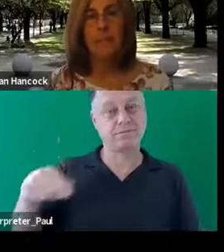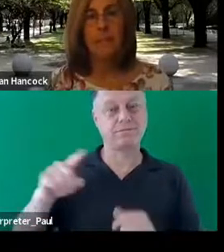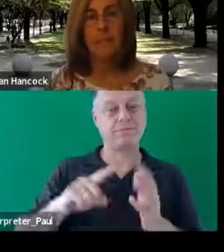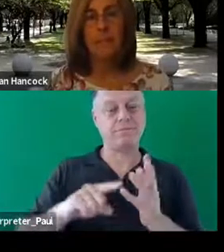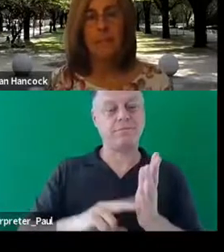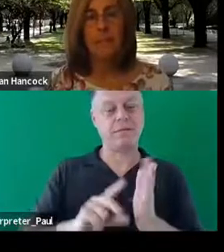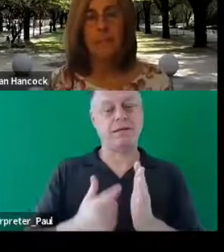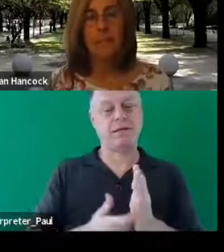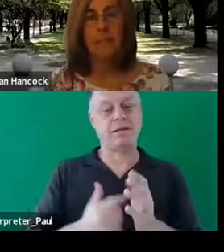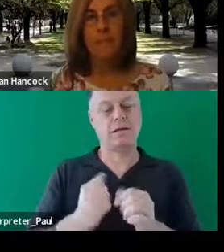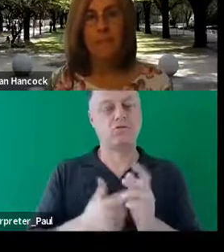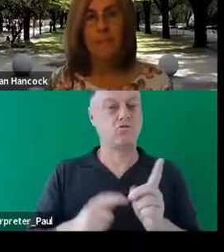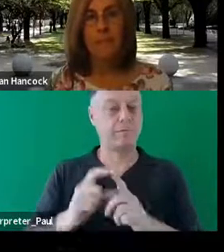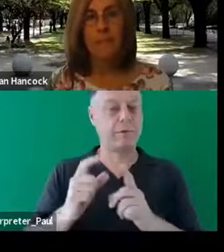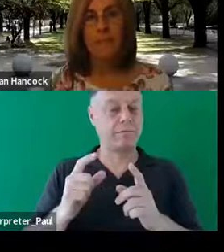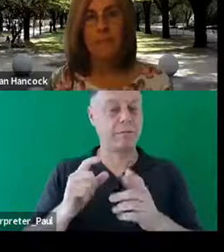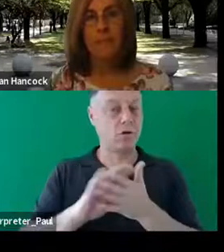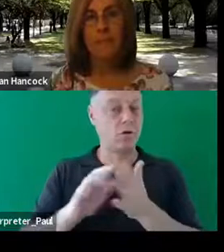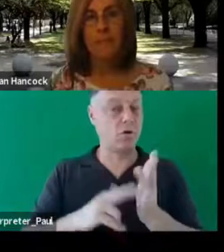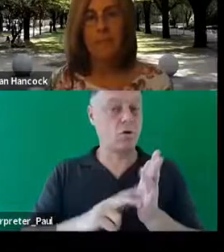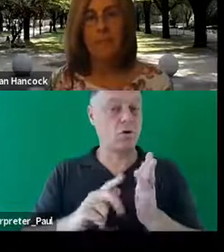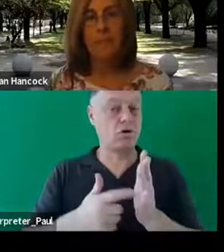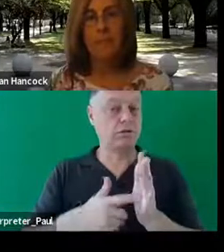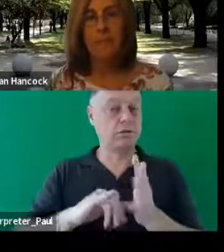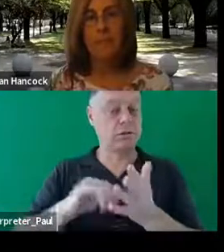their honours students perhaps, who might be interested in becoming